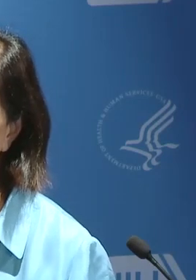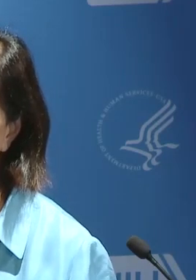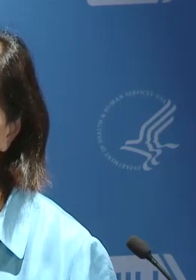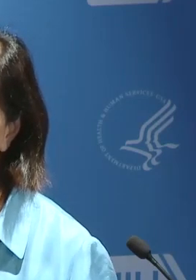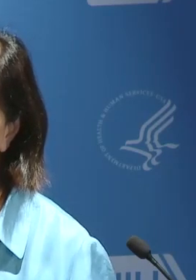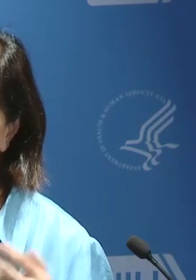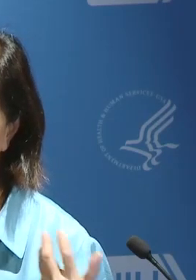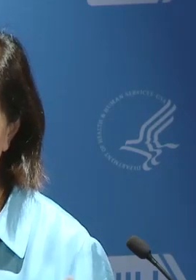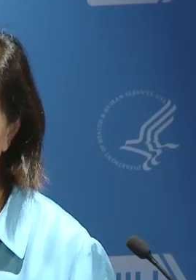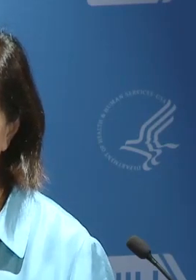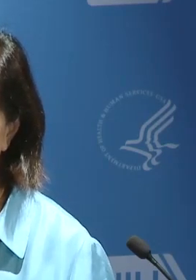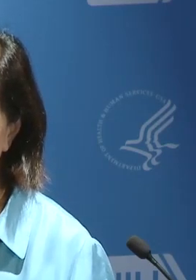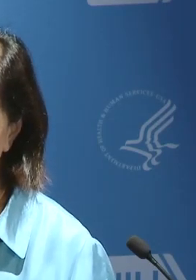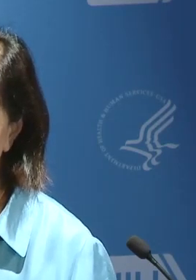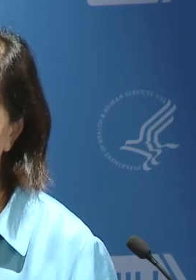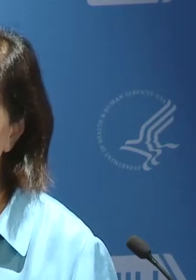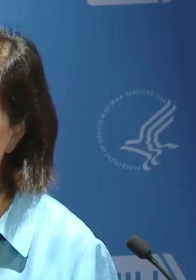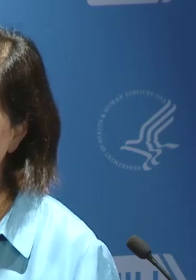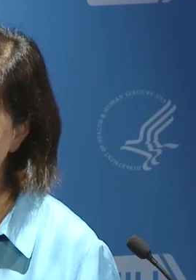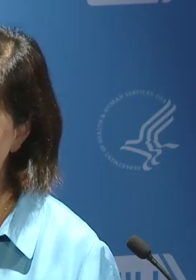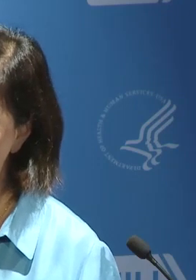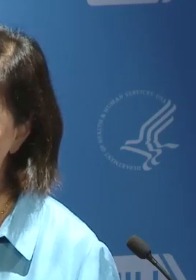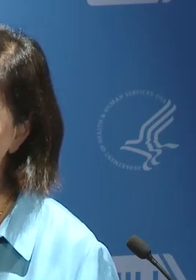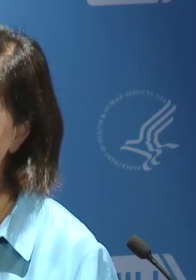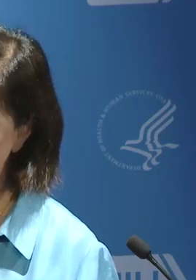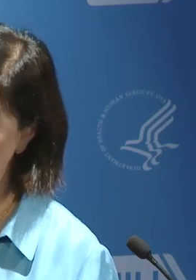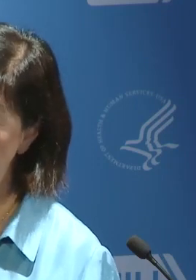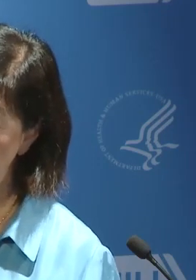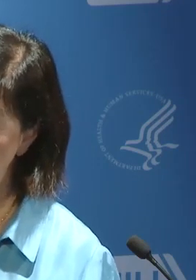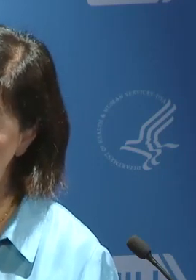EXAMPLES OF INFLAMMAZONE